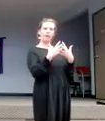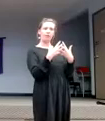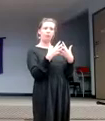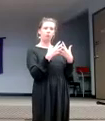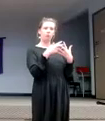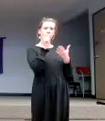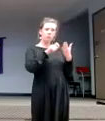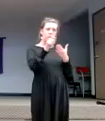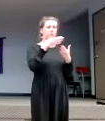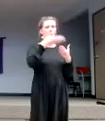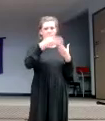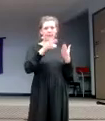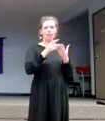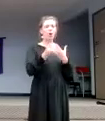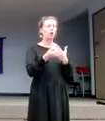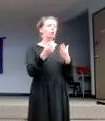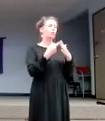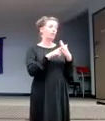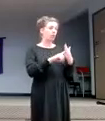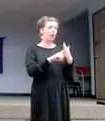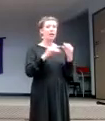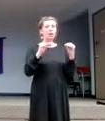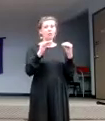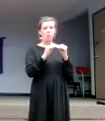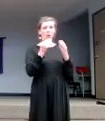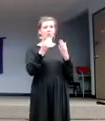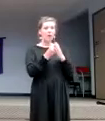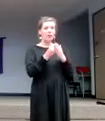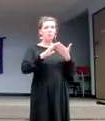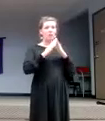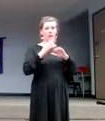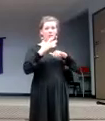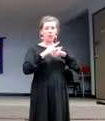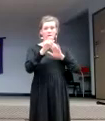how we've started on this one. And as more funding becomes available from the state, we will expand